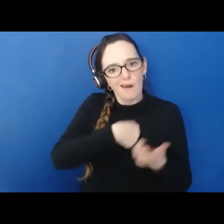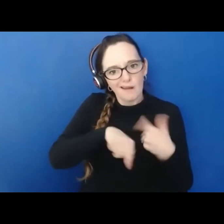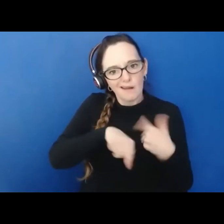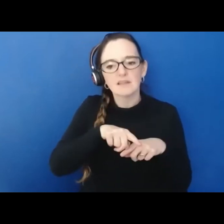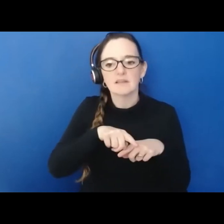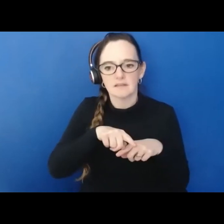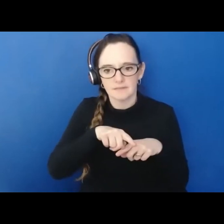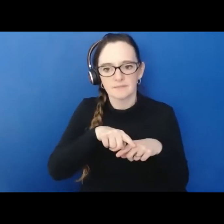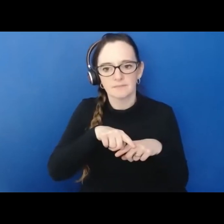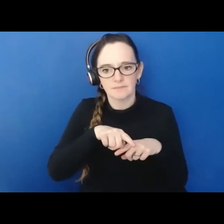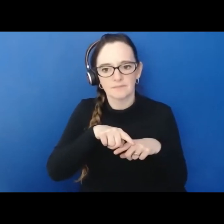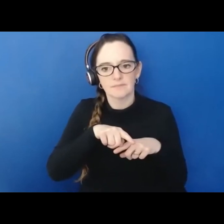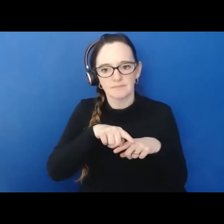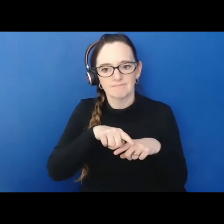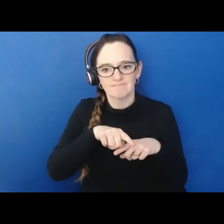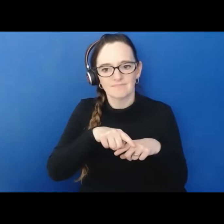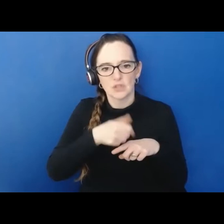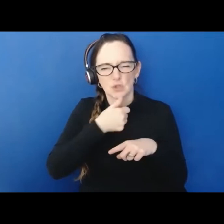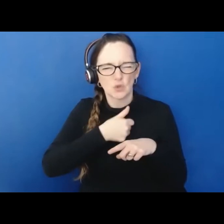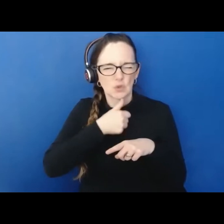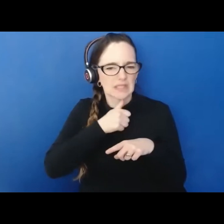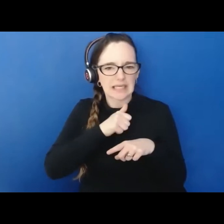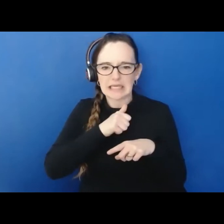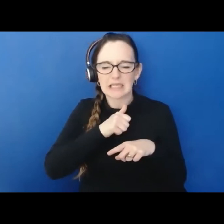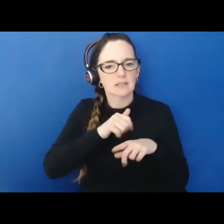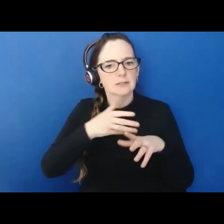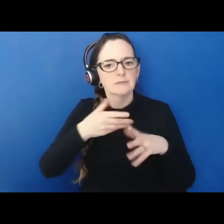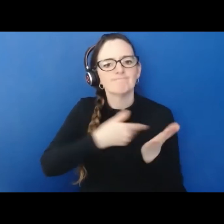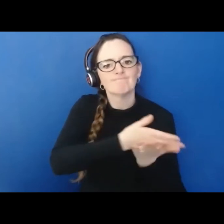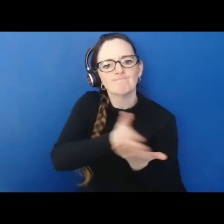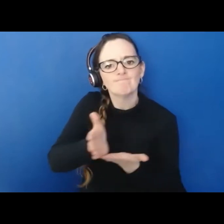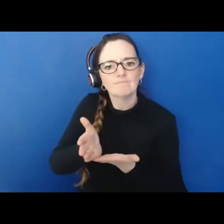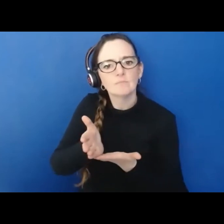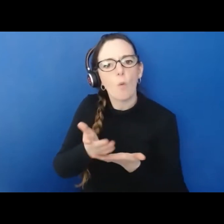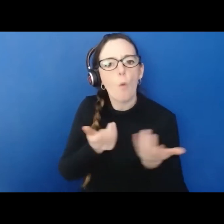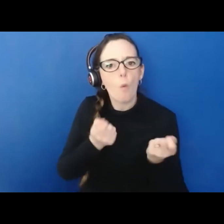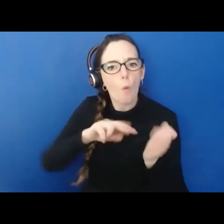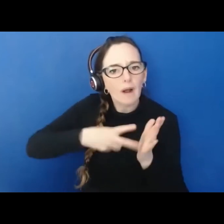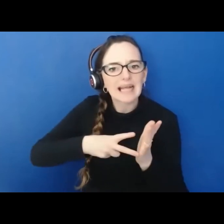in relation to using decentralised autonomous organisations and these technologies and hopefully adding to this